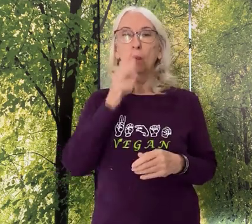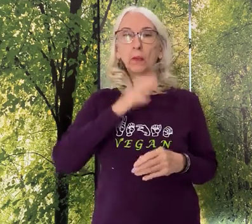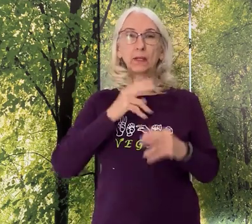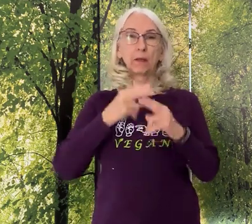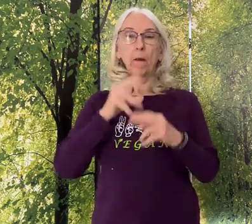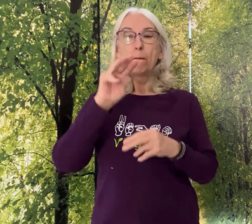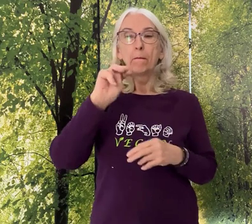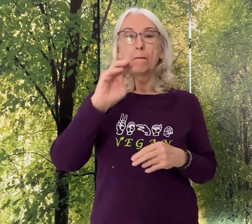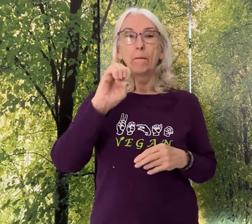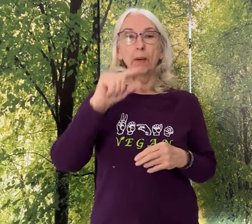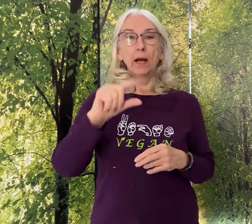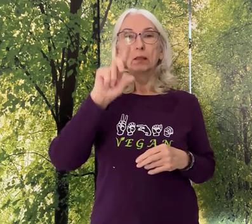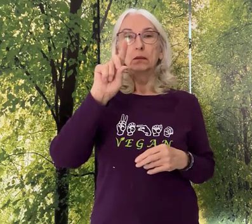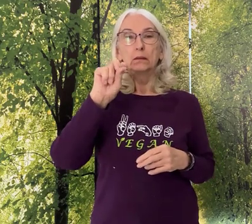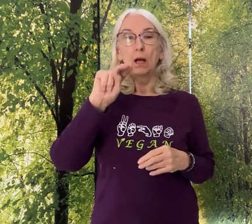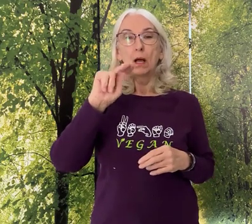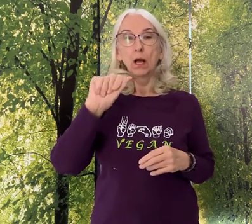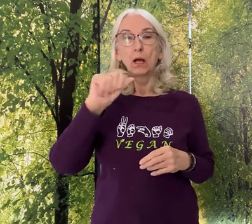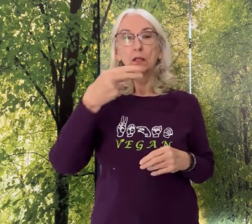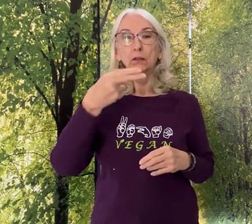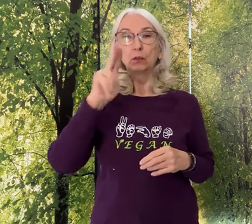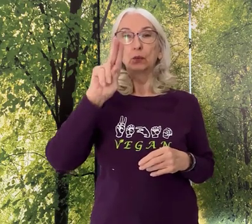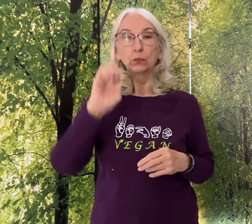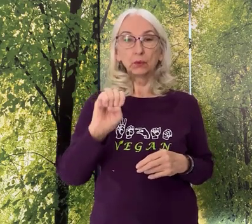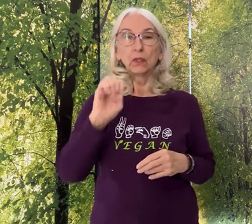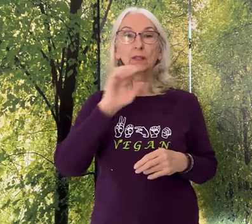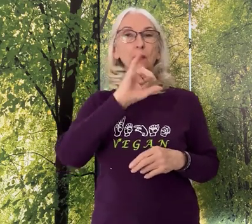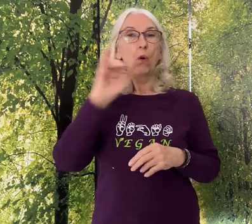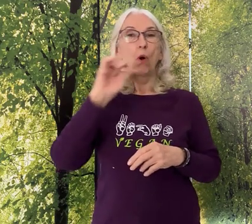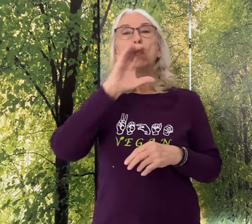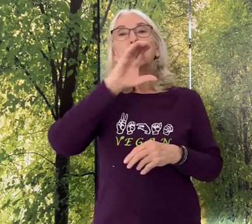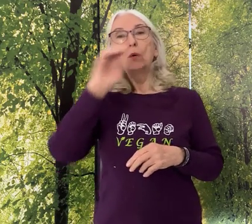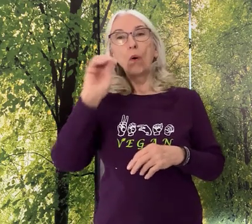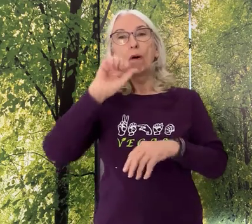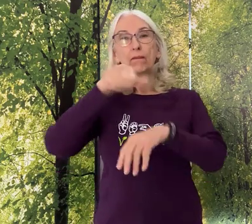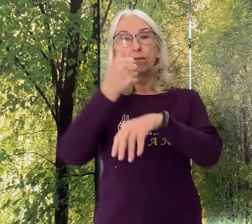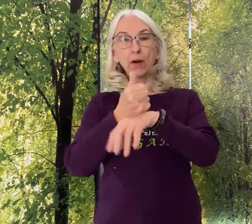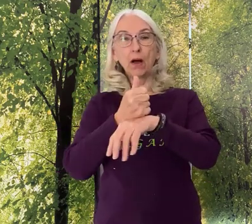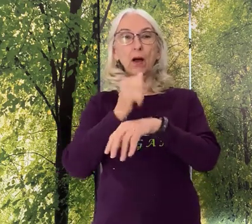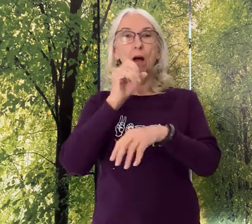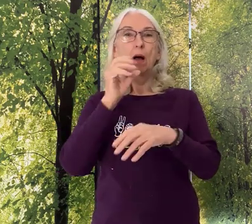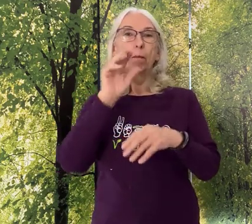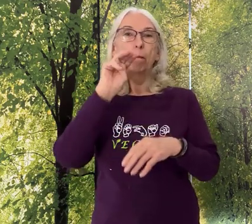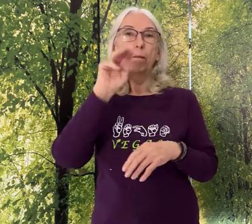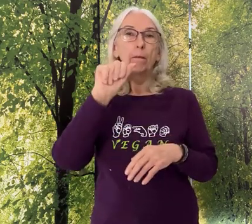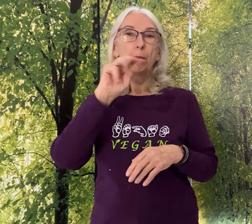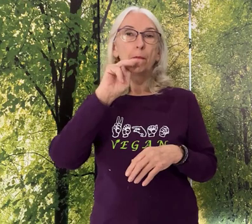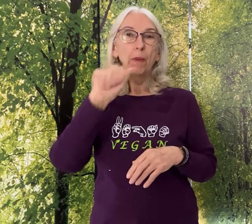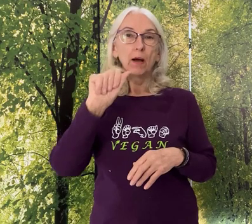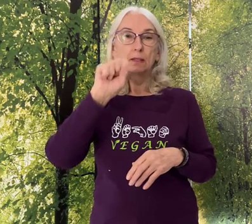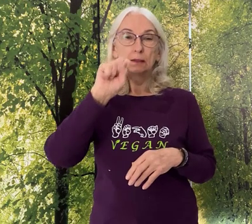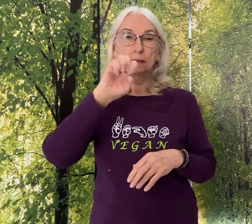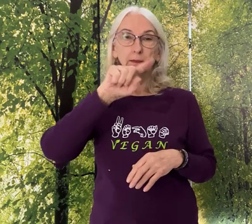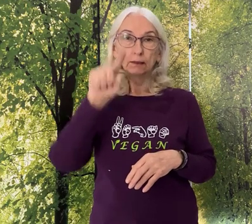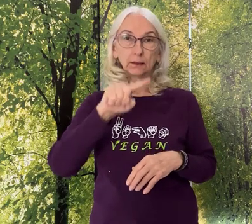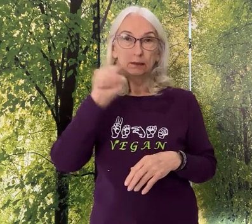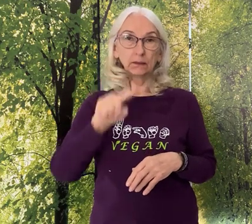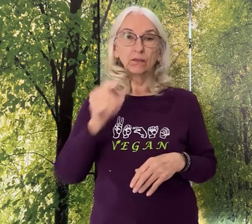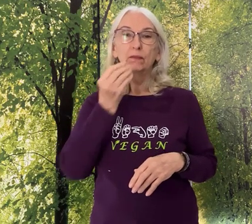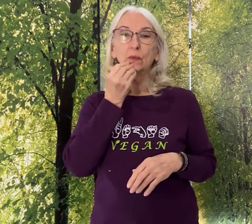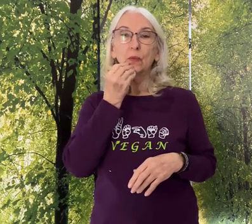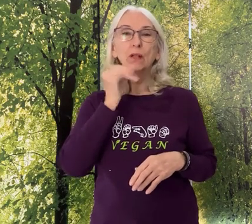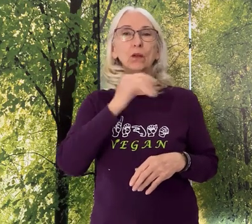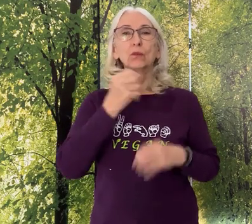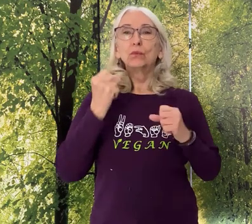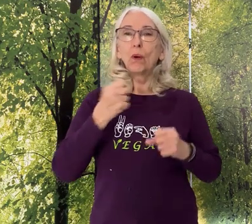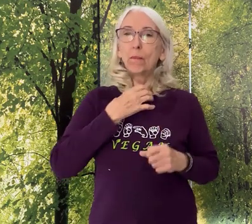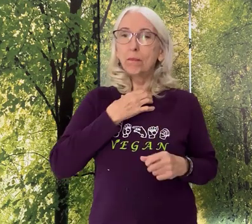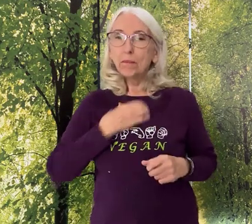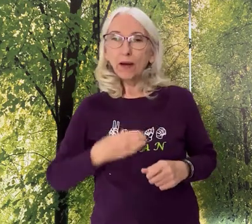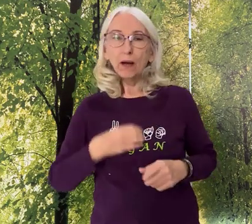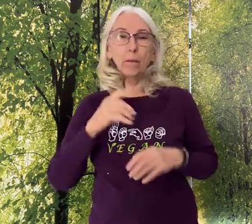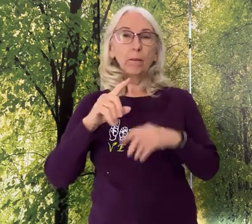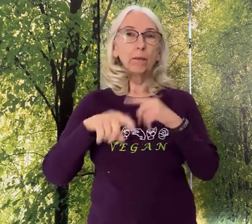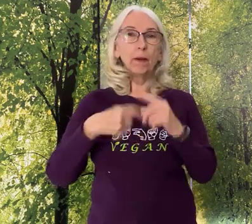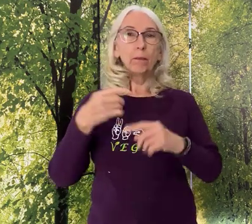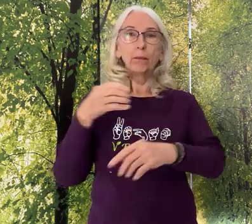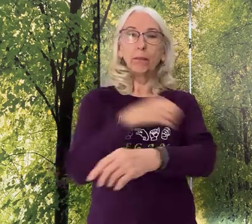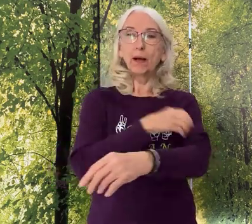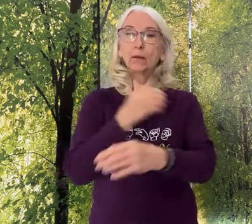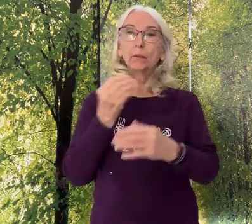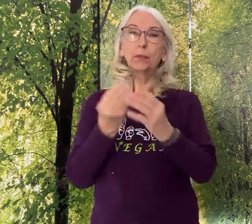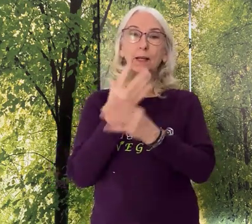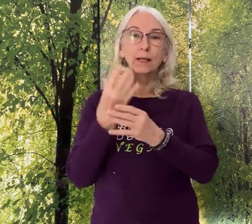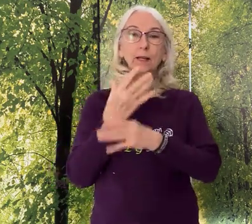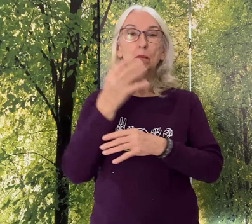Meg Donahue, the co-founder of MamaSezz Foods, is passionate about the power of plants